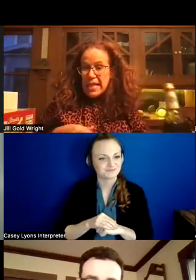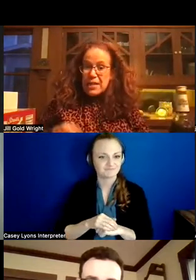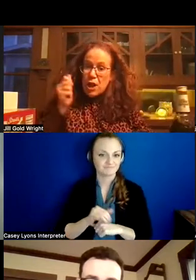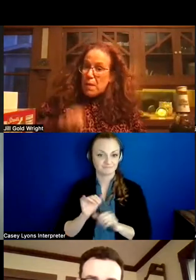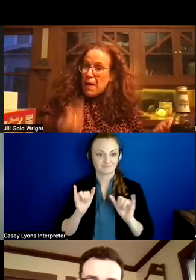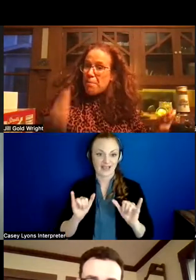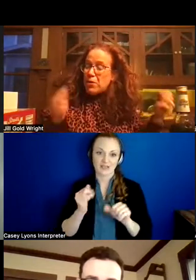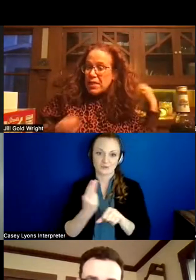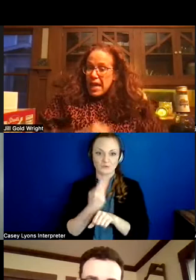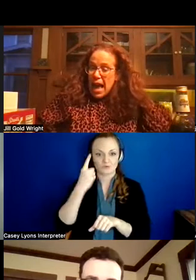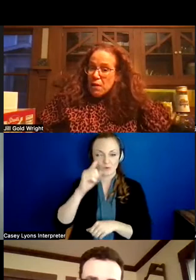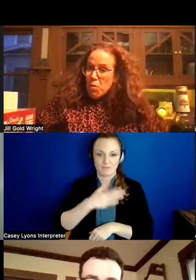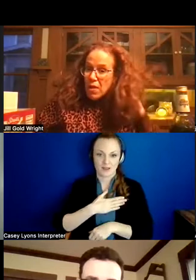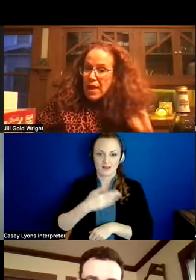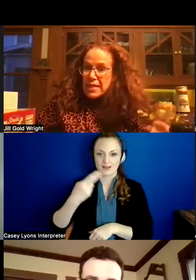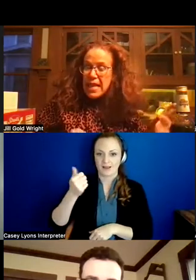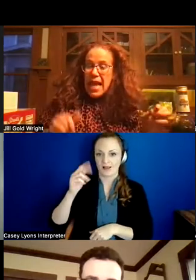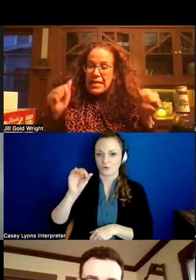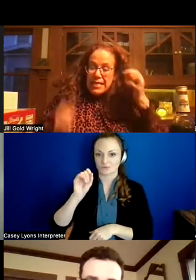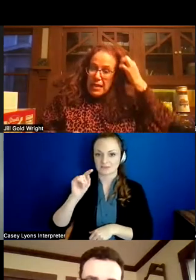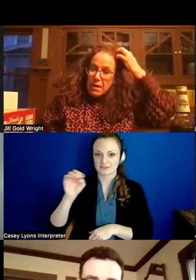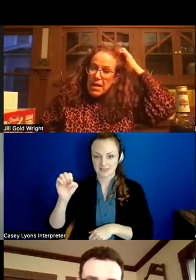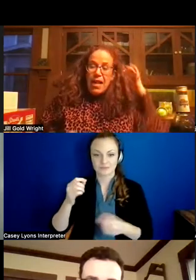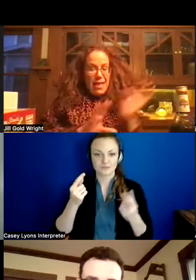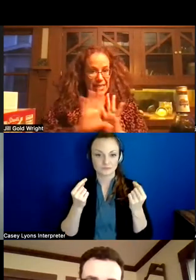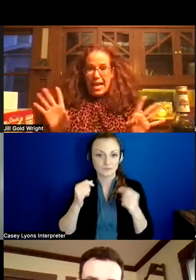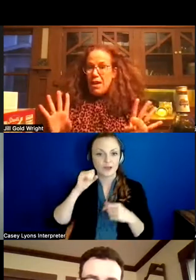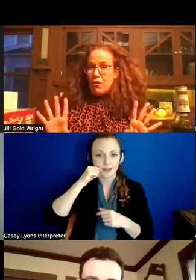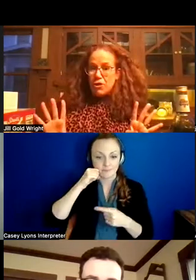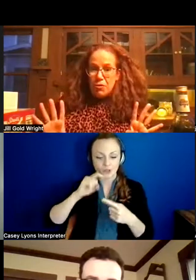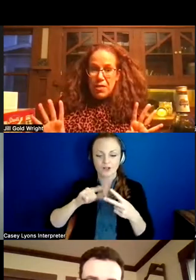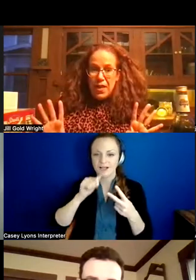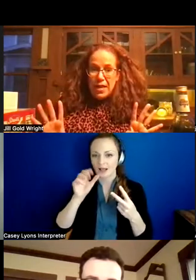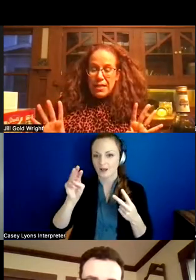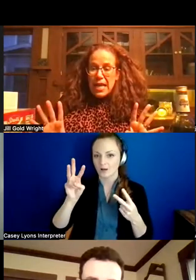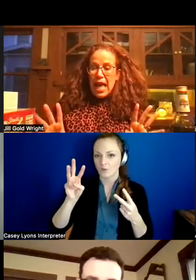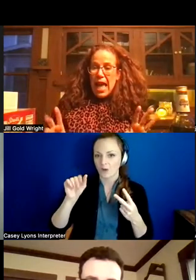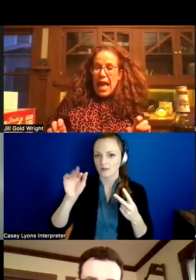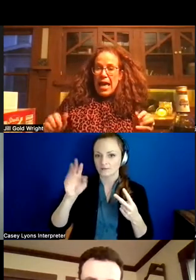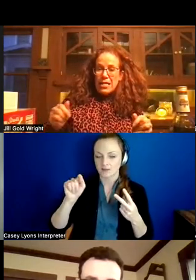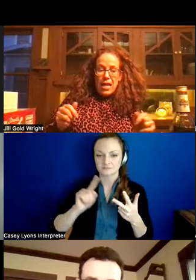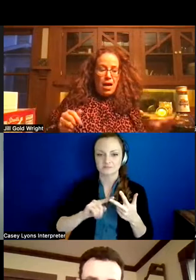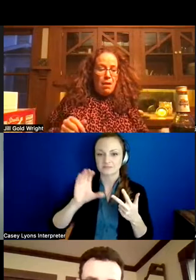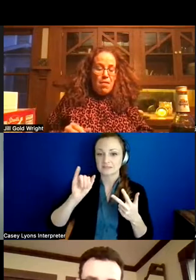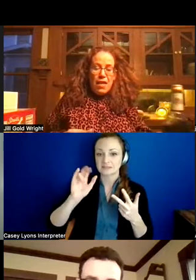I chop up apples and walnuts and cinnamon. 19:35:47 That's it. Those 3 things and then